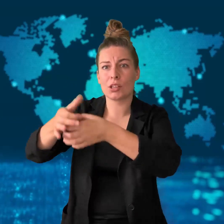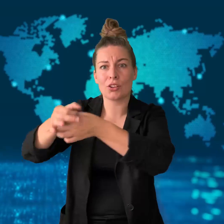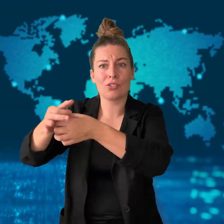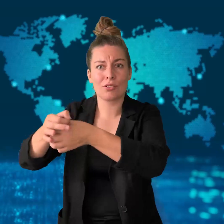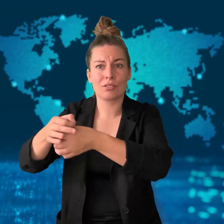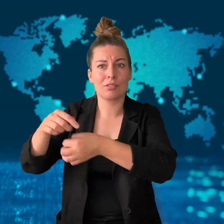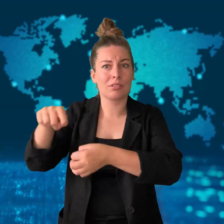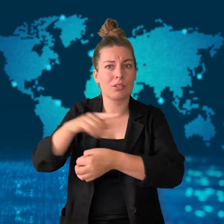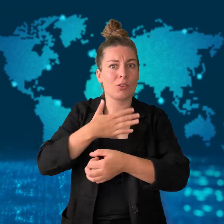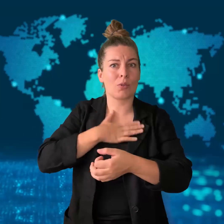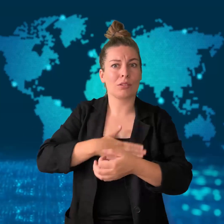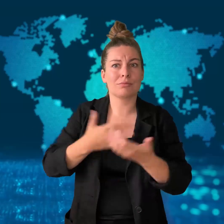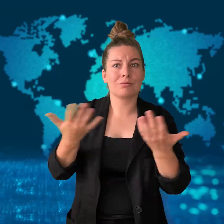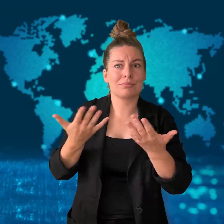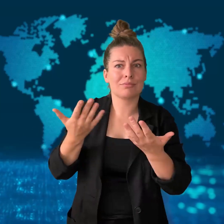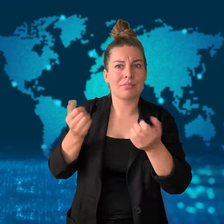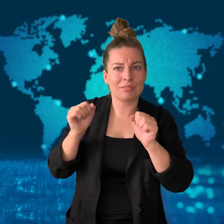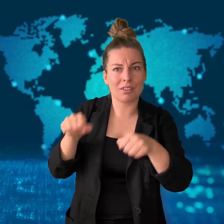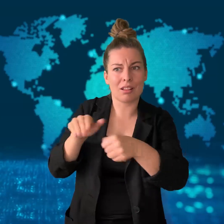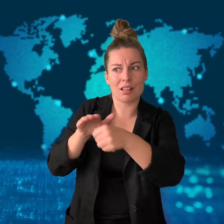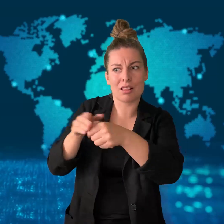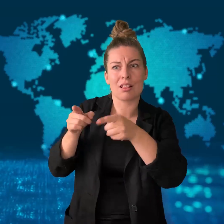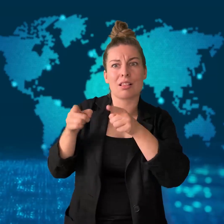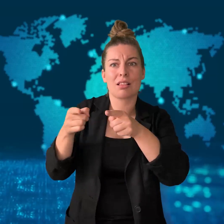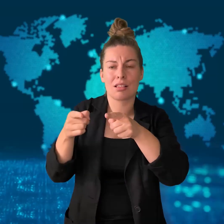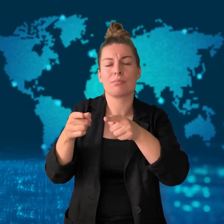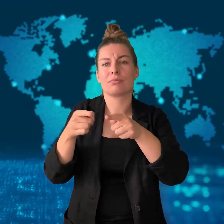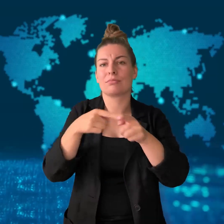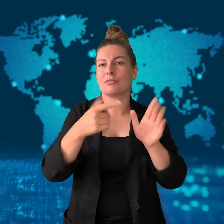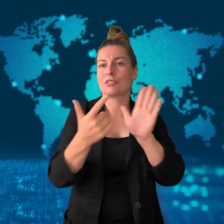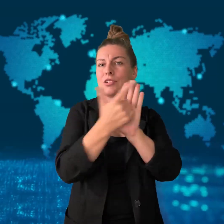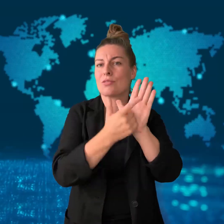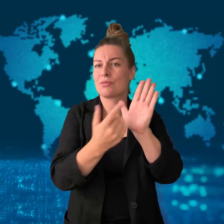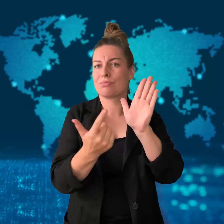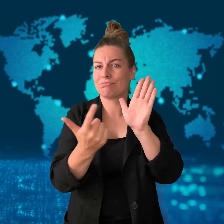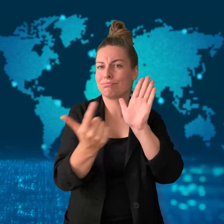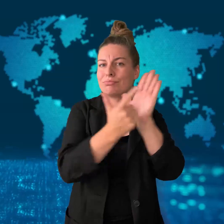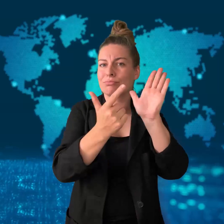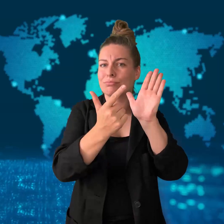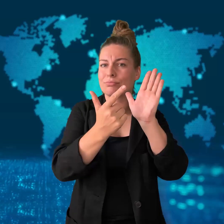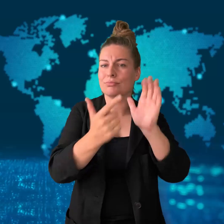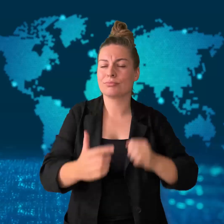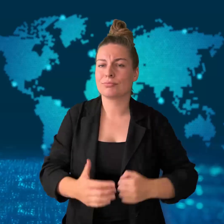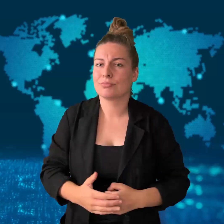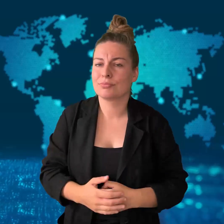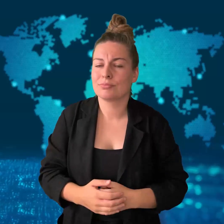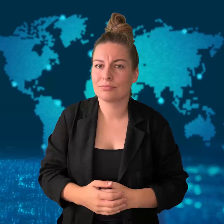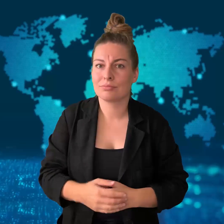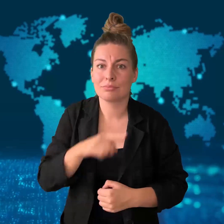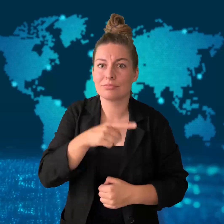said the laws have been abused to target dissenters and minority groups.